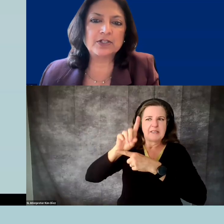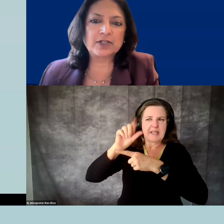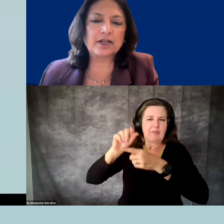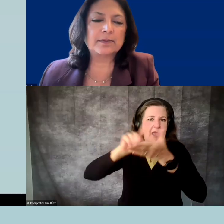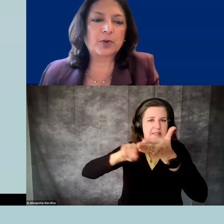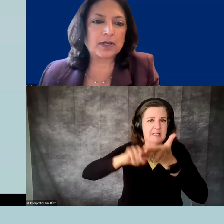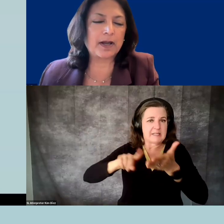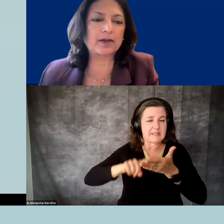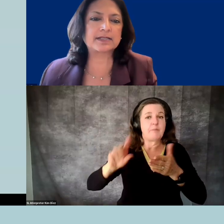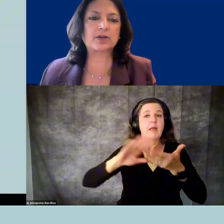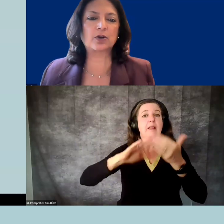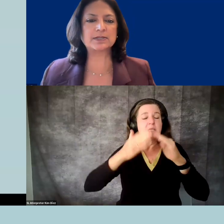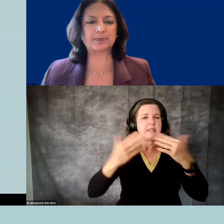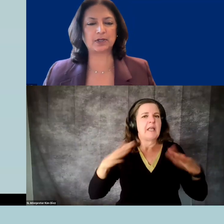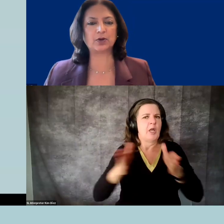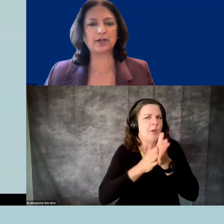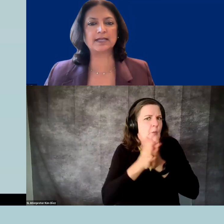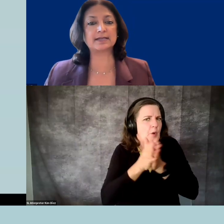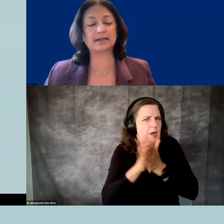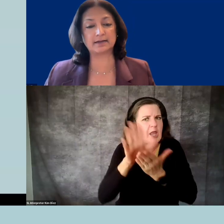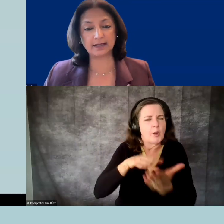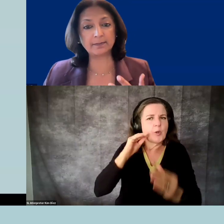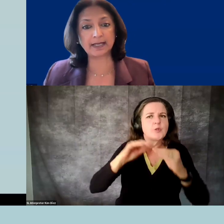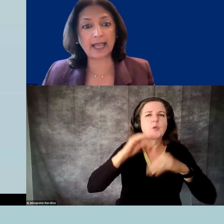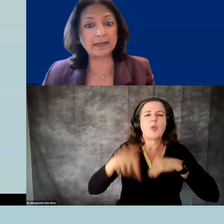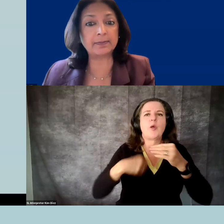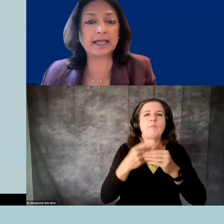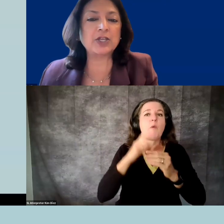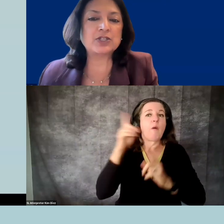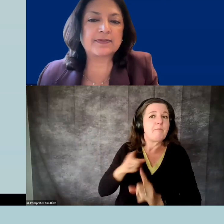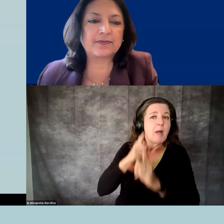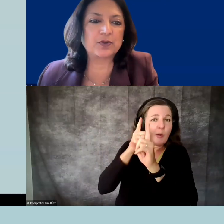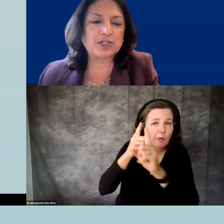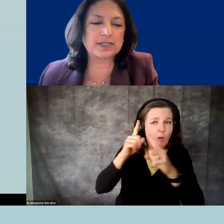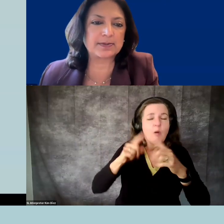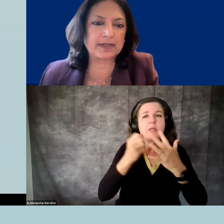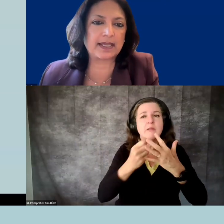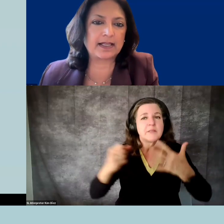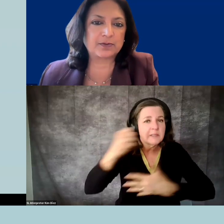eager to learn more about its goals, priorities, and implications for future disability health